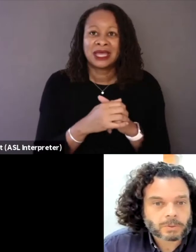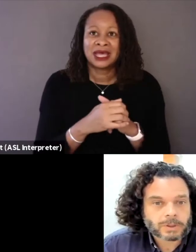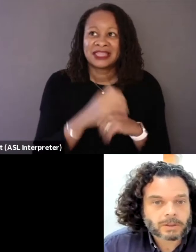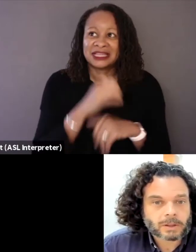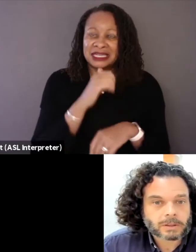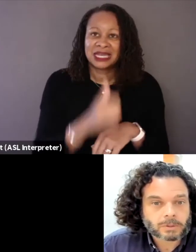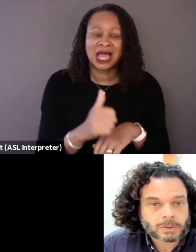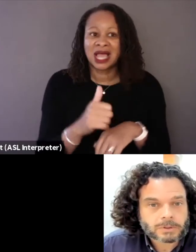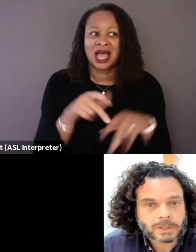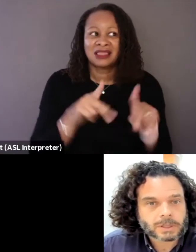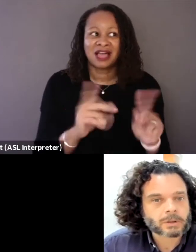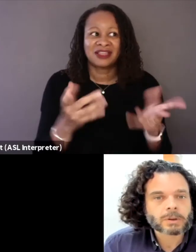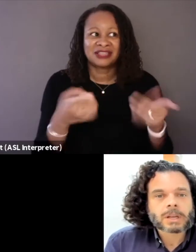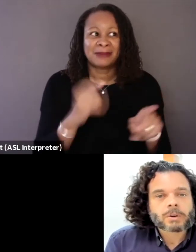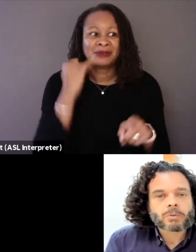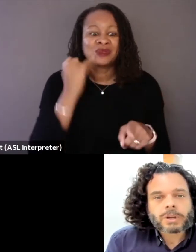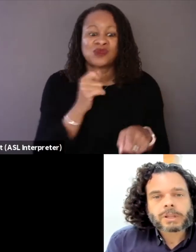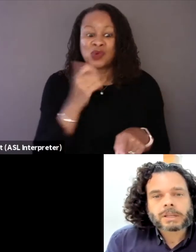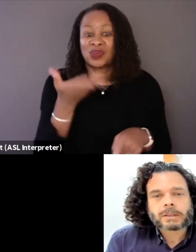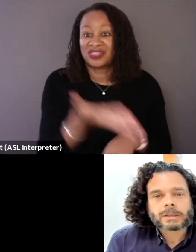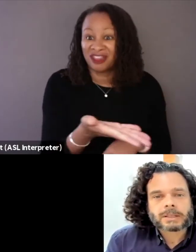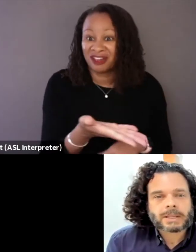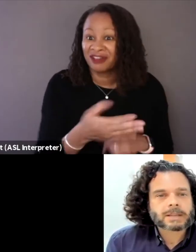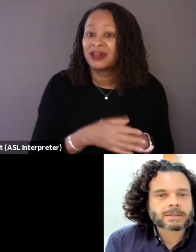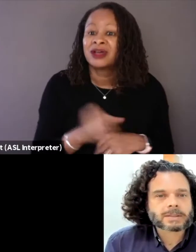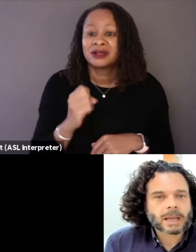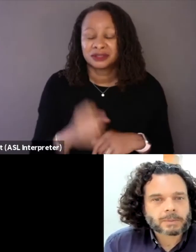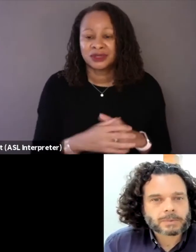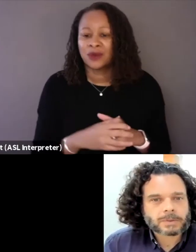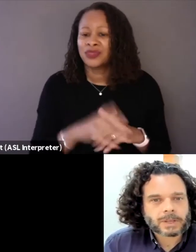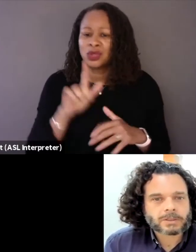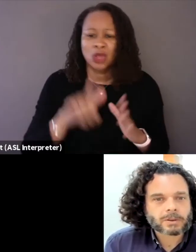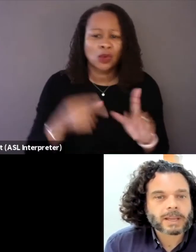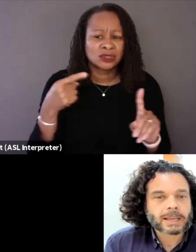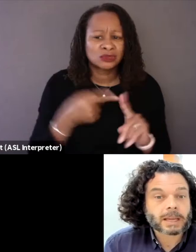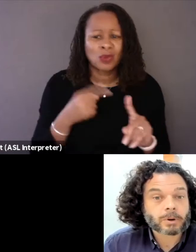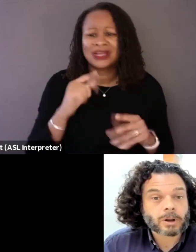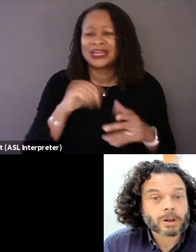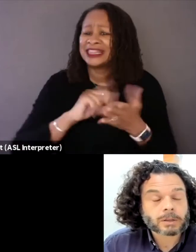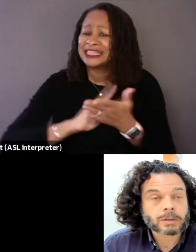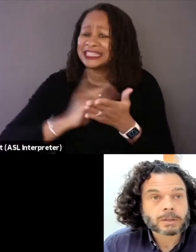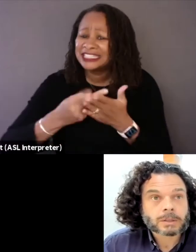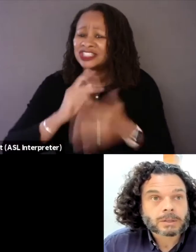when they thought they were losing, you know, really intense times, they turn that camera on,